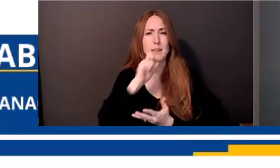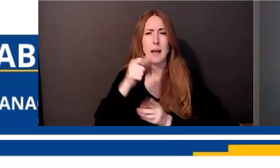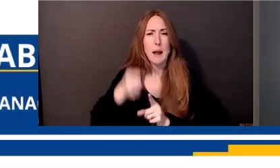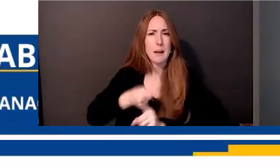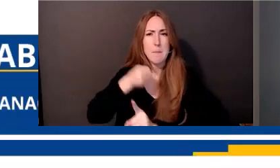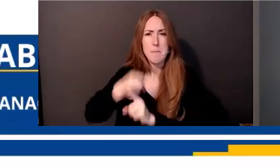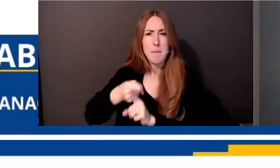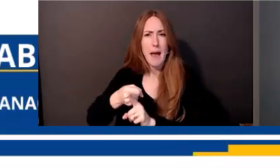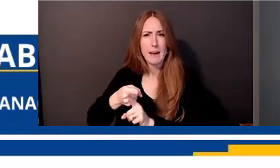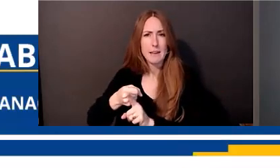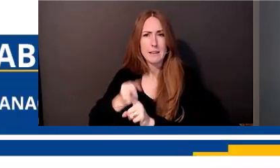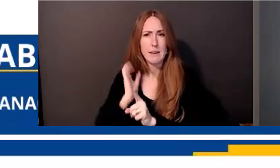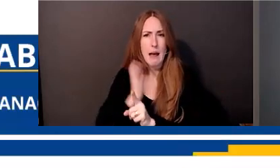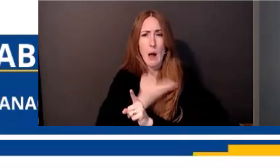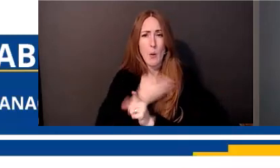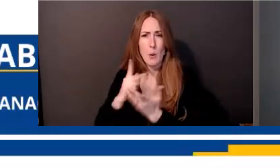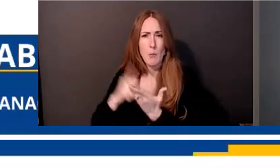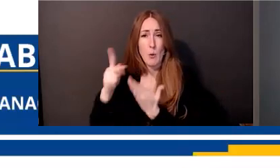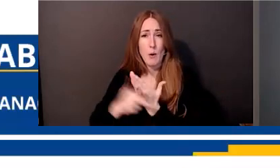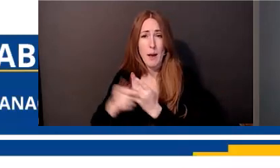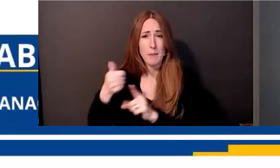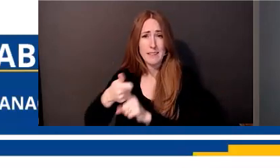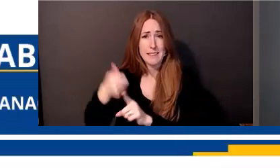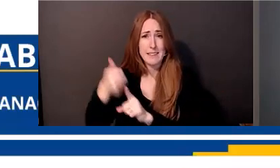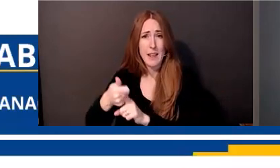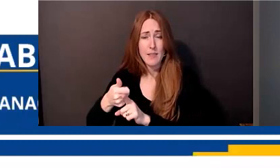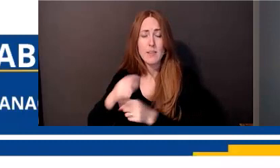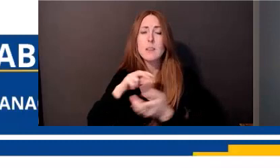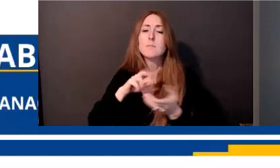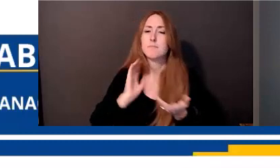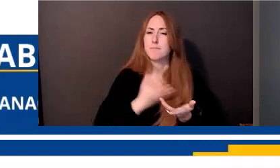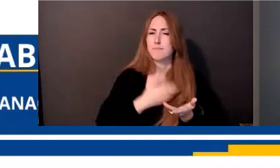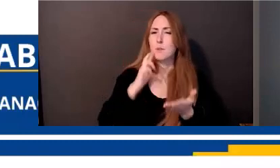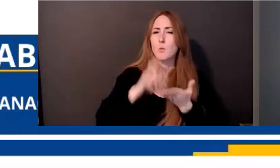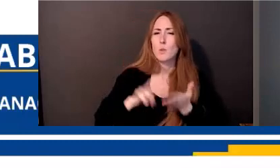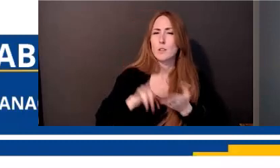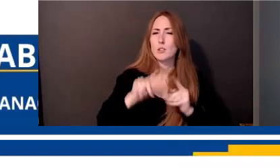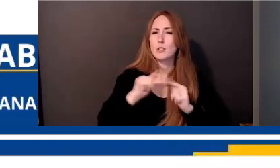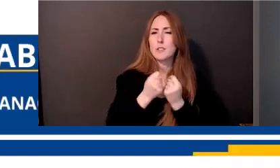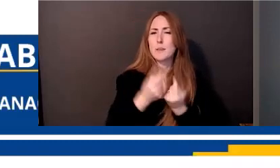our research team ultimately decided to expand the eligibility criteria